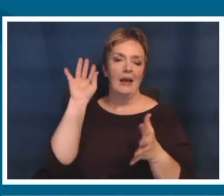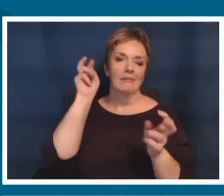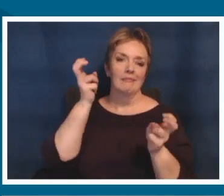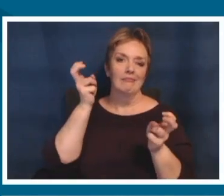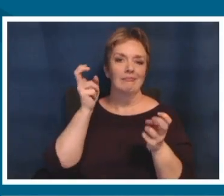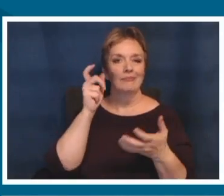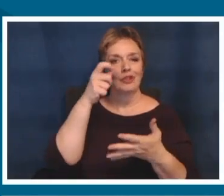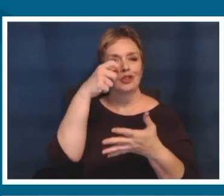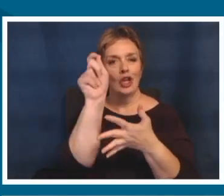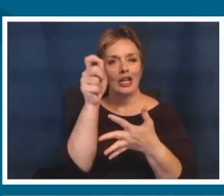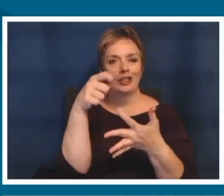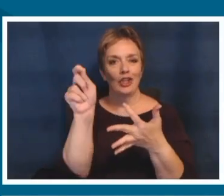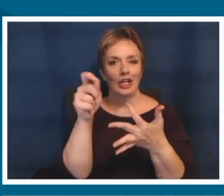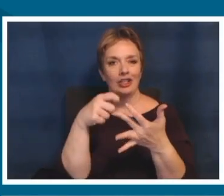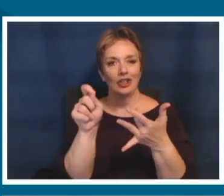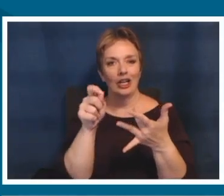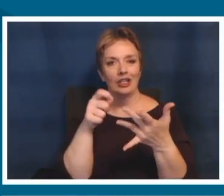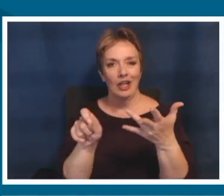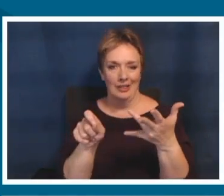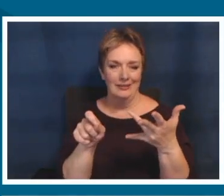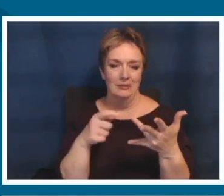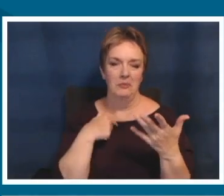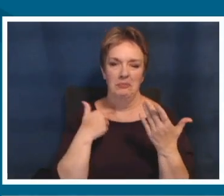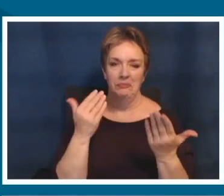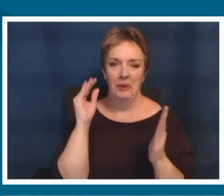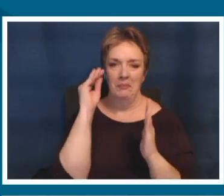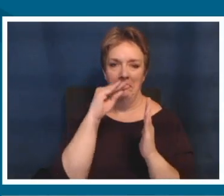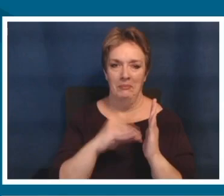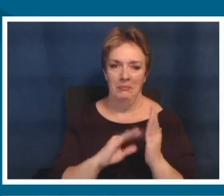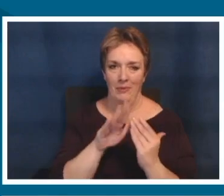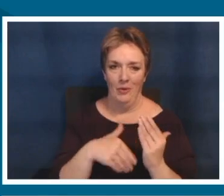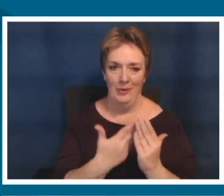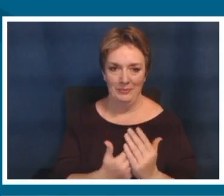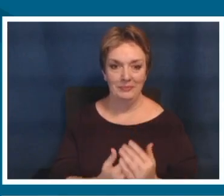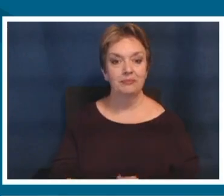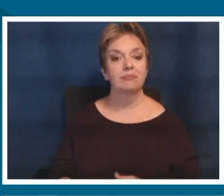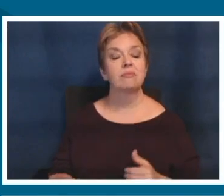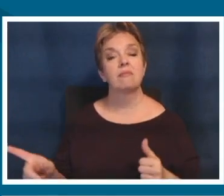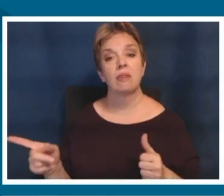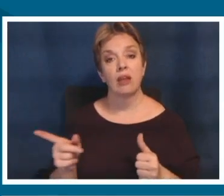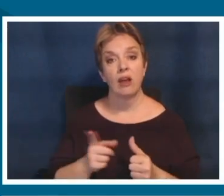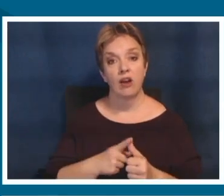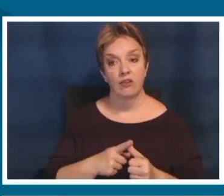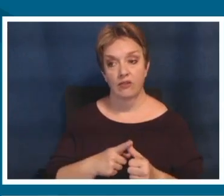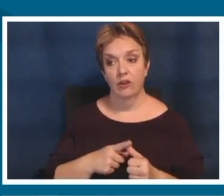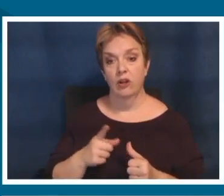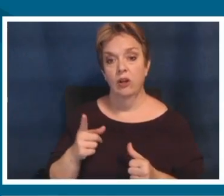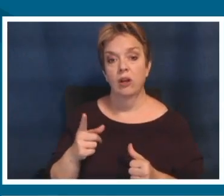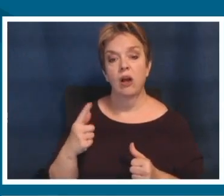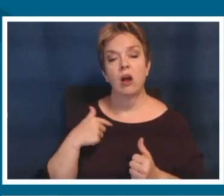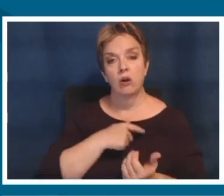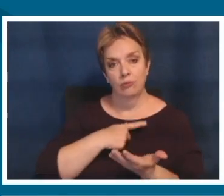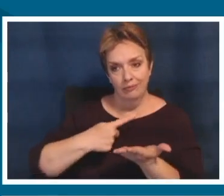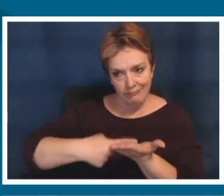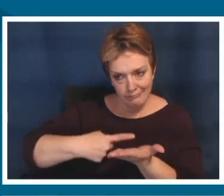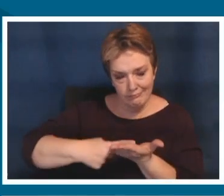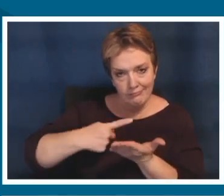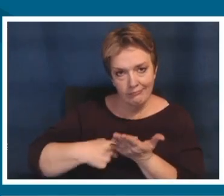what we did with the students was first we scaffolded their choice of topic